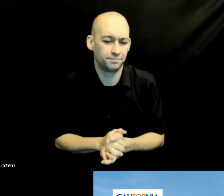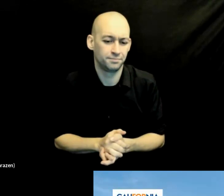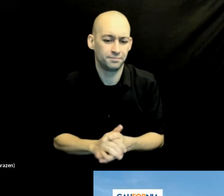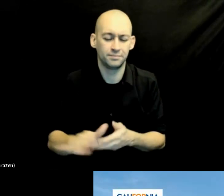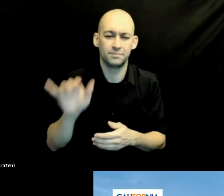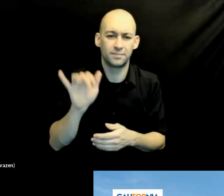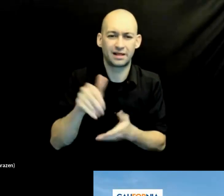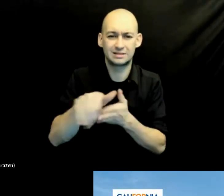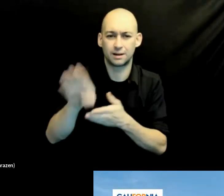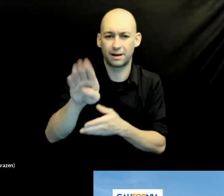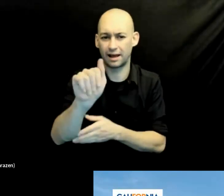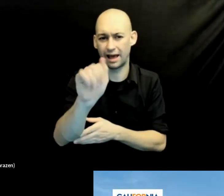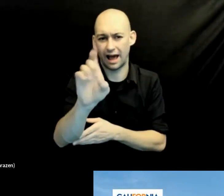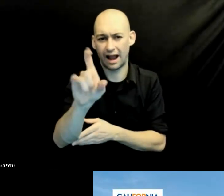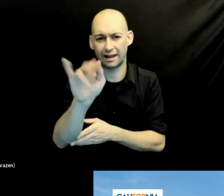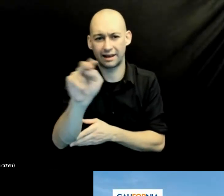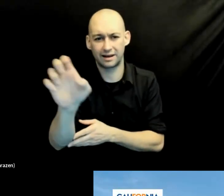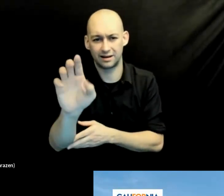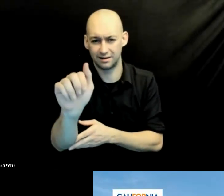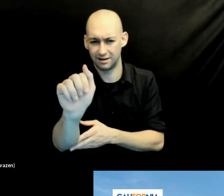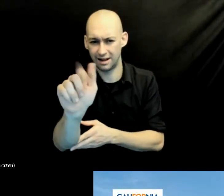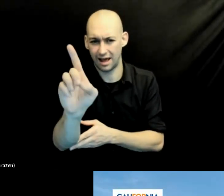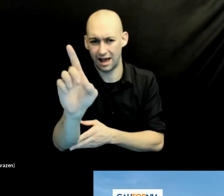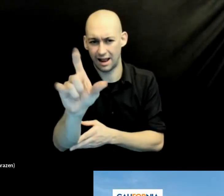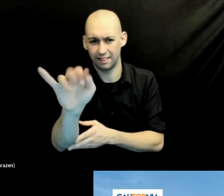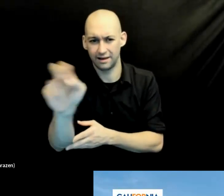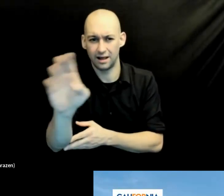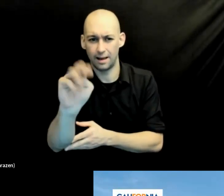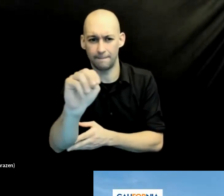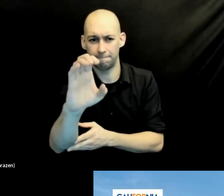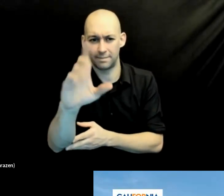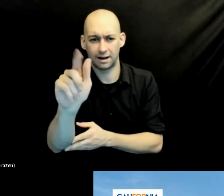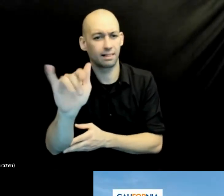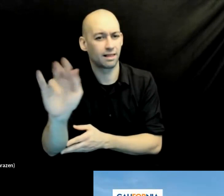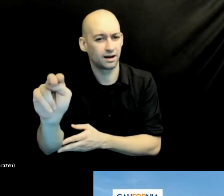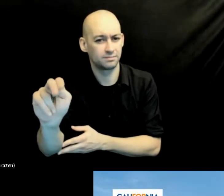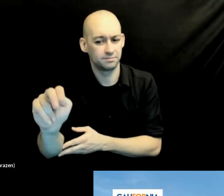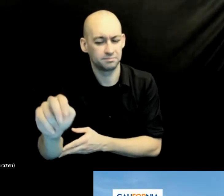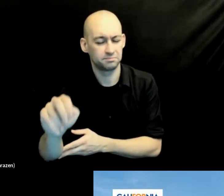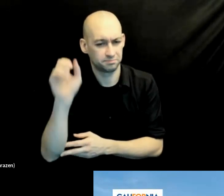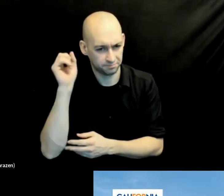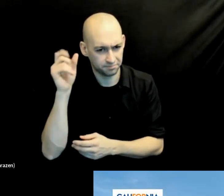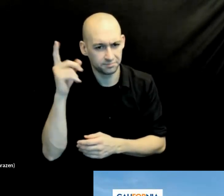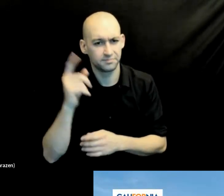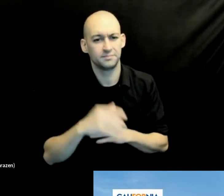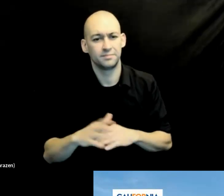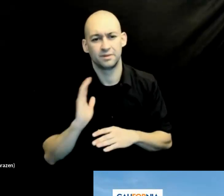submitted by Adele McClain. I'm sorry, McClain. Got it. We have, I think we very much appreciate